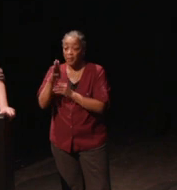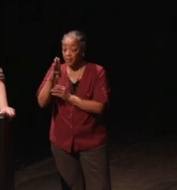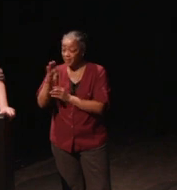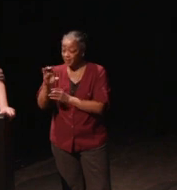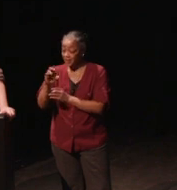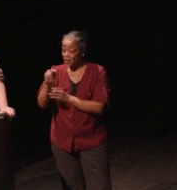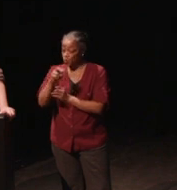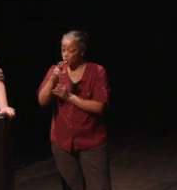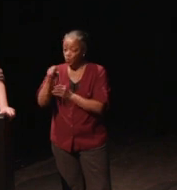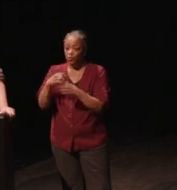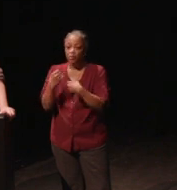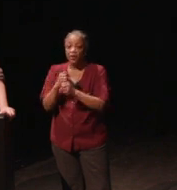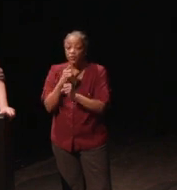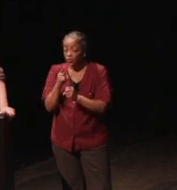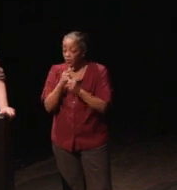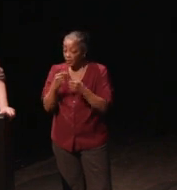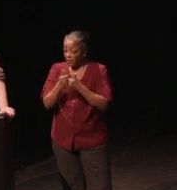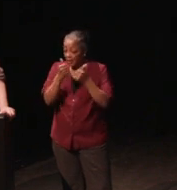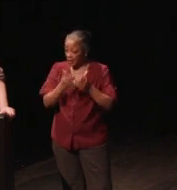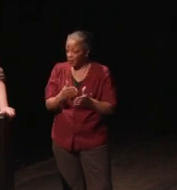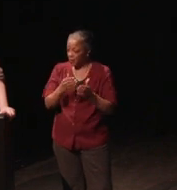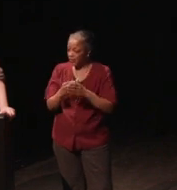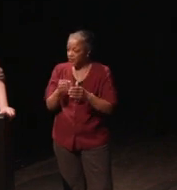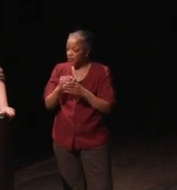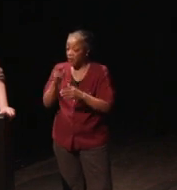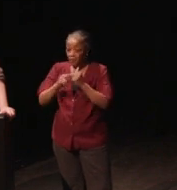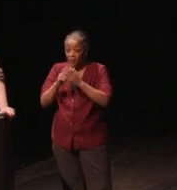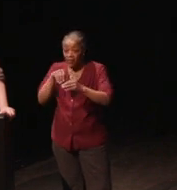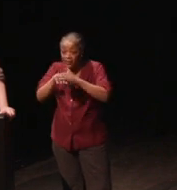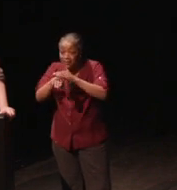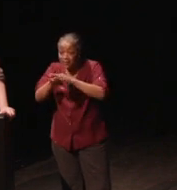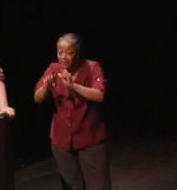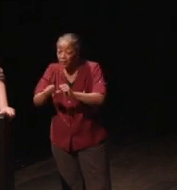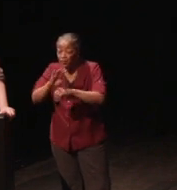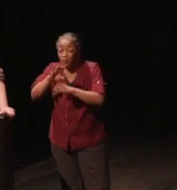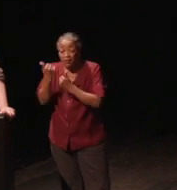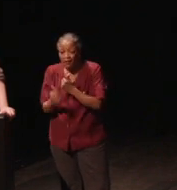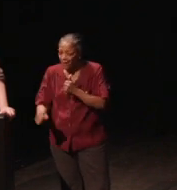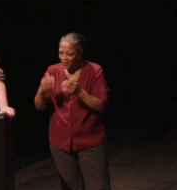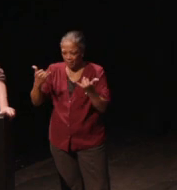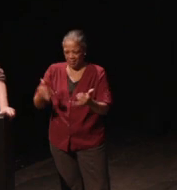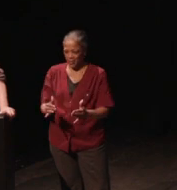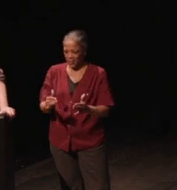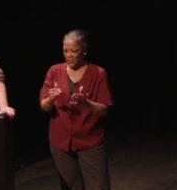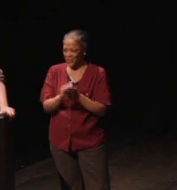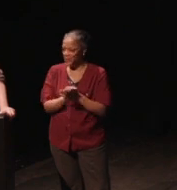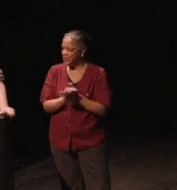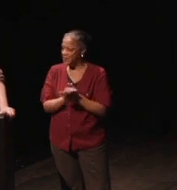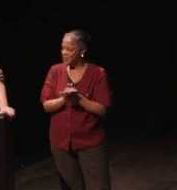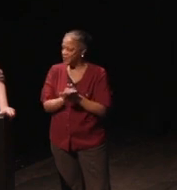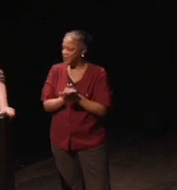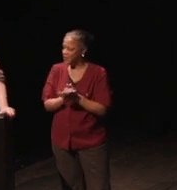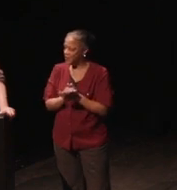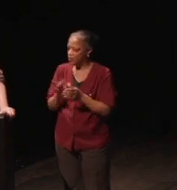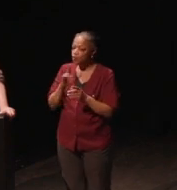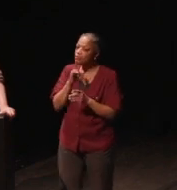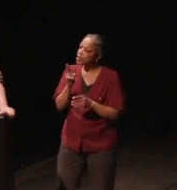sure that games and consoles that Xbox build are accessible to any kind of player. I really can't understate the importance of